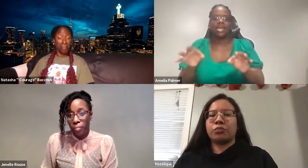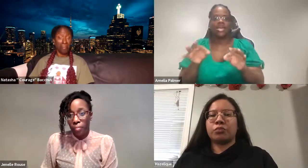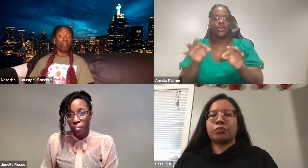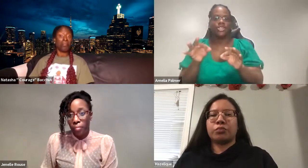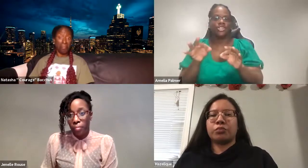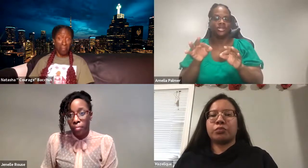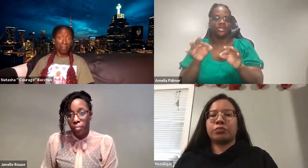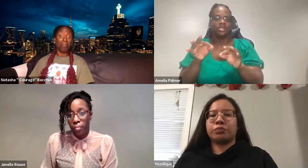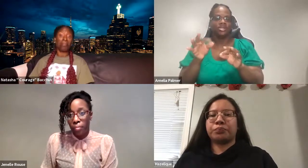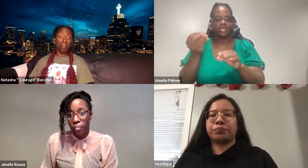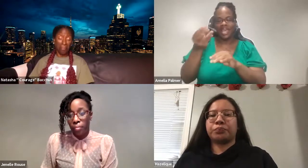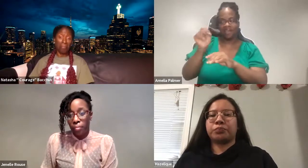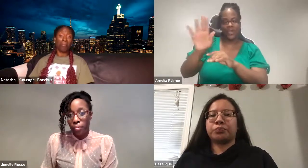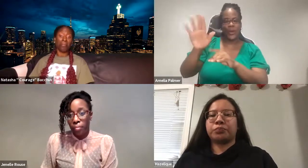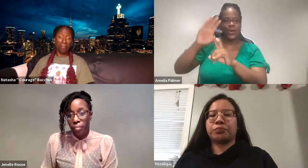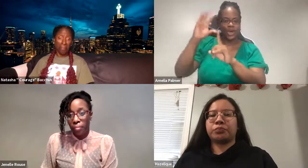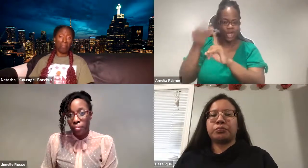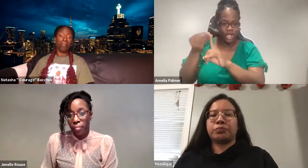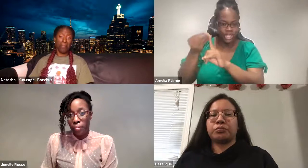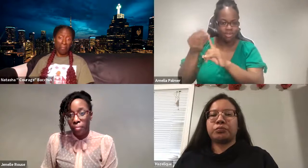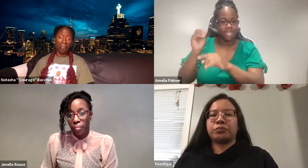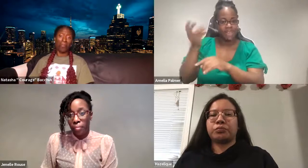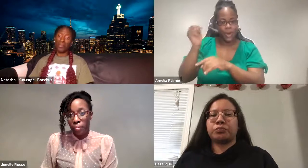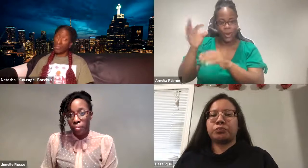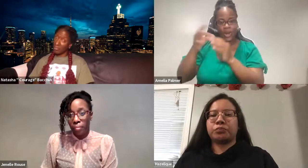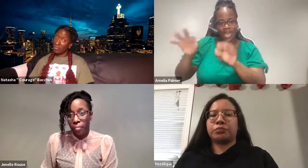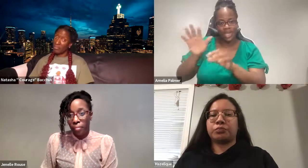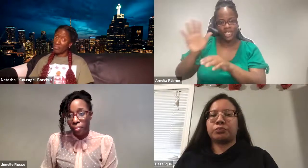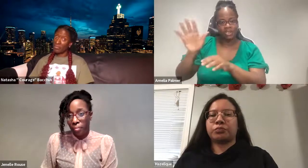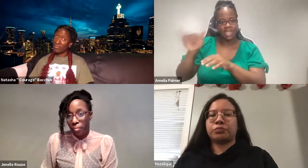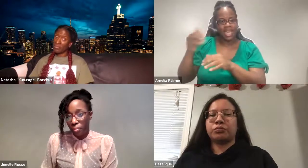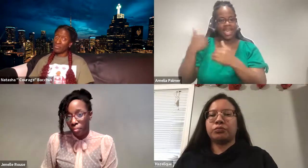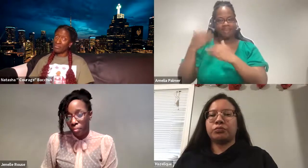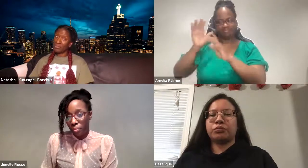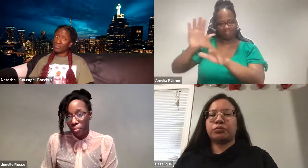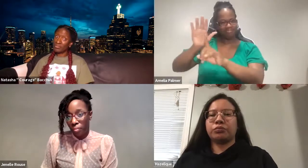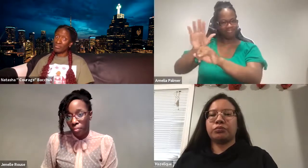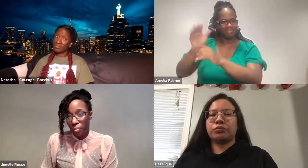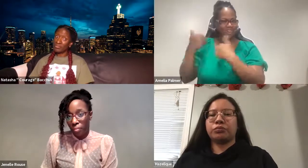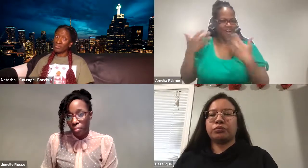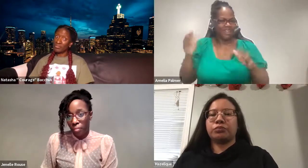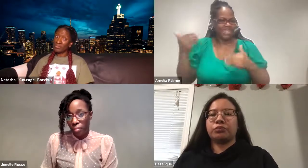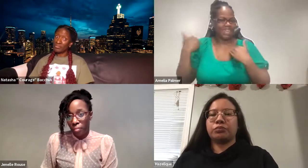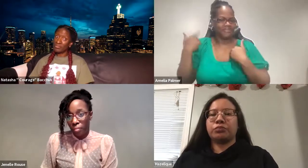and the Indigenous language and it mixed until it became its own language. it has its own culture and everything there. [interpreter clarification] so excuse the interpreter,